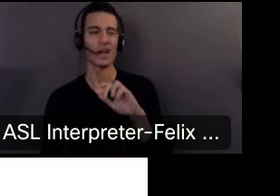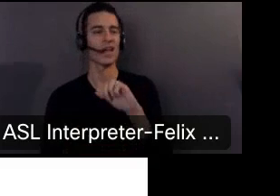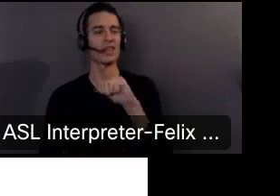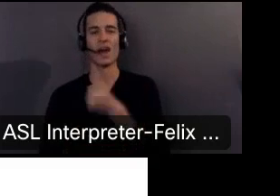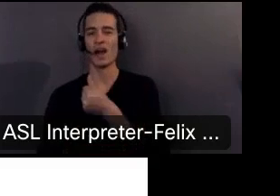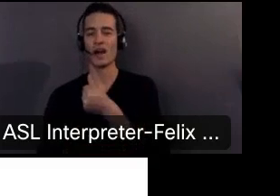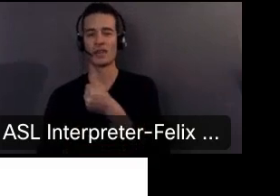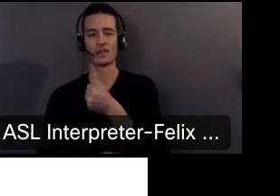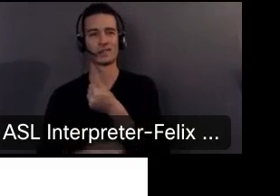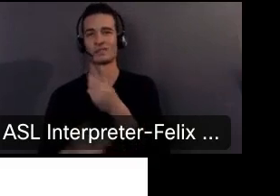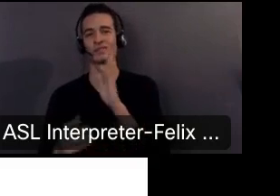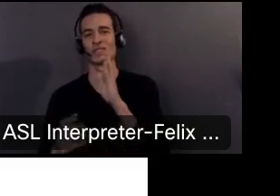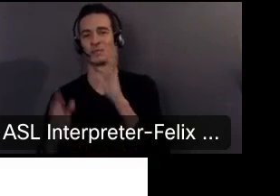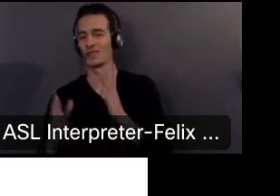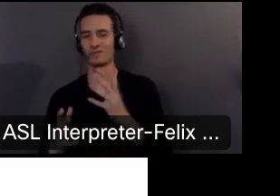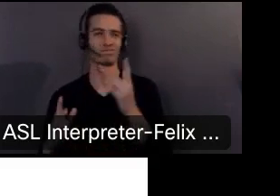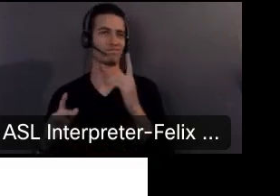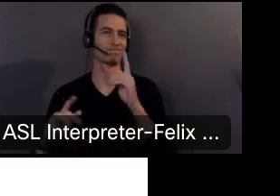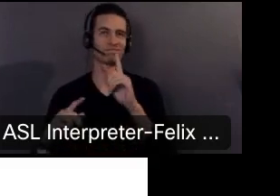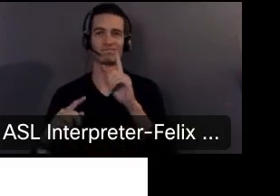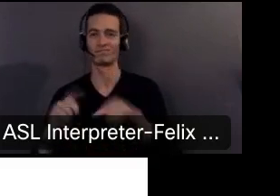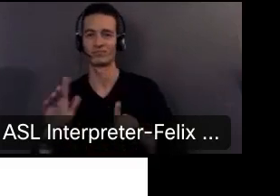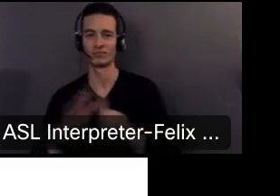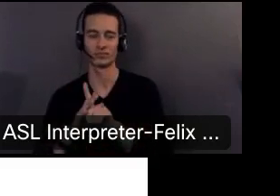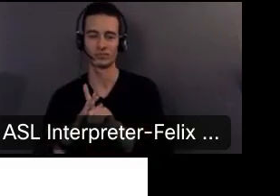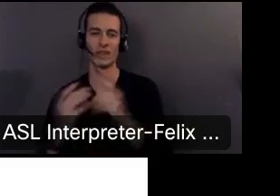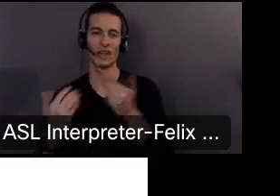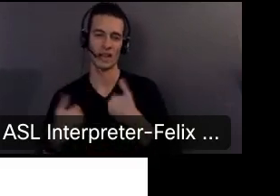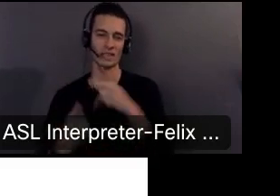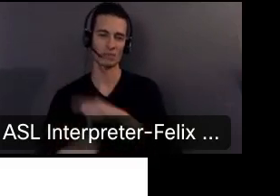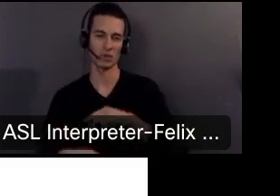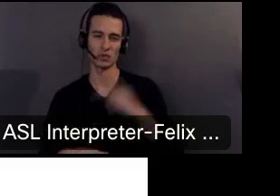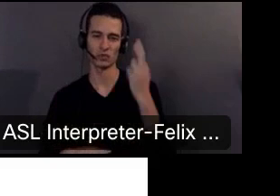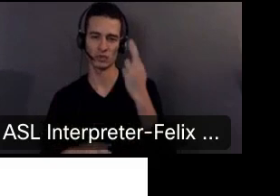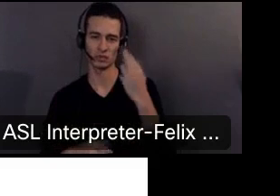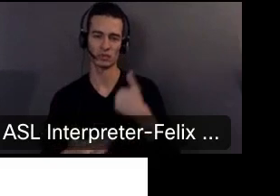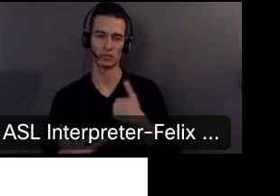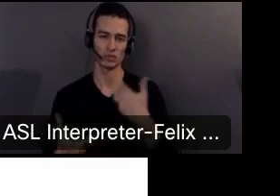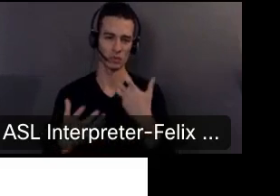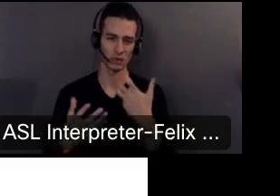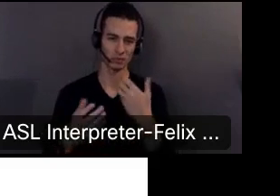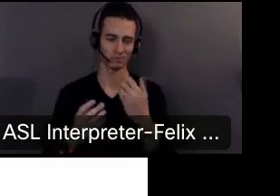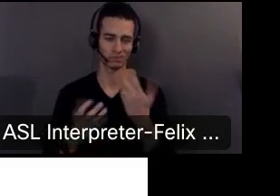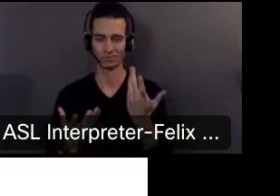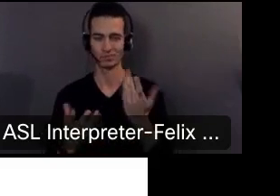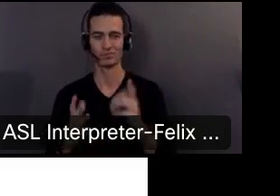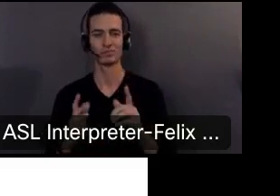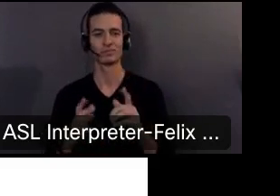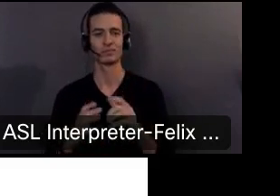Something, I'm gonna spell cap number 1, acknowledging our CEO and our patient's director.